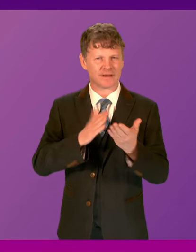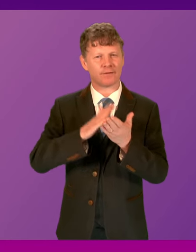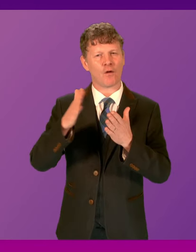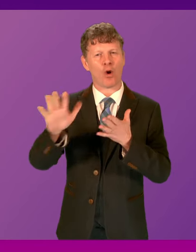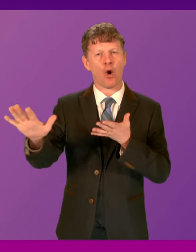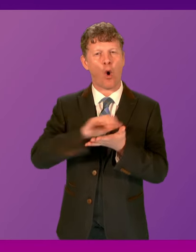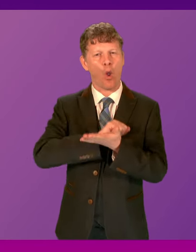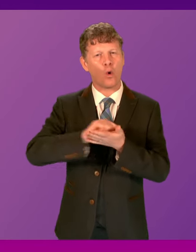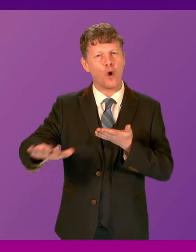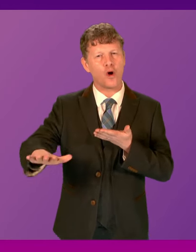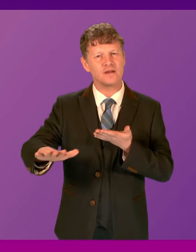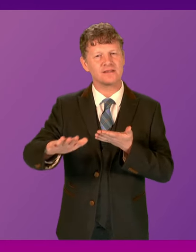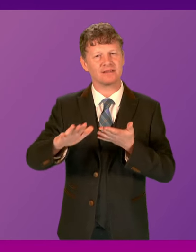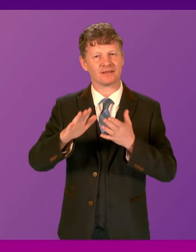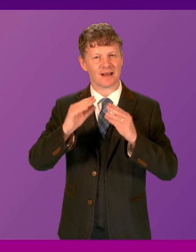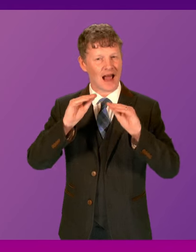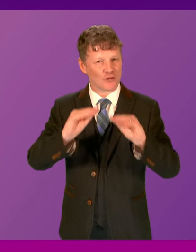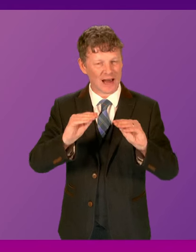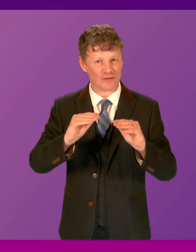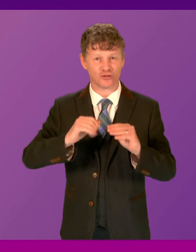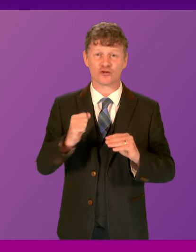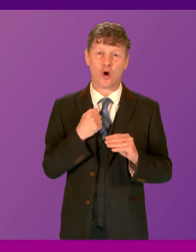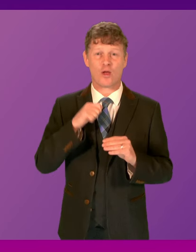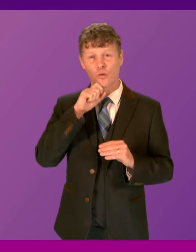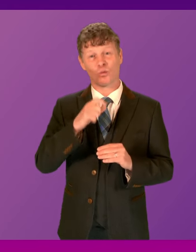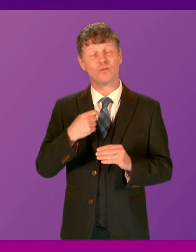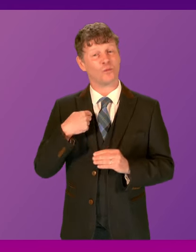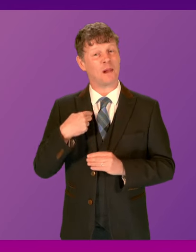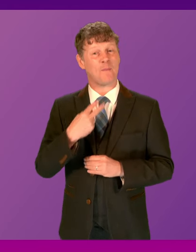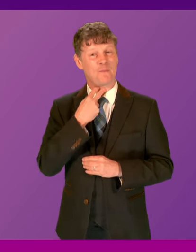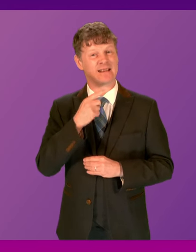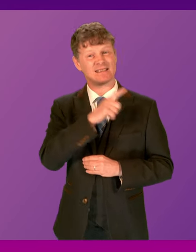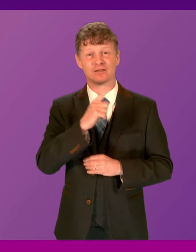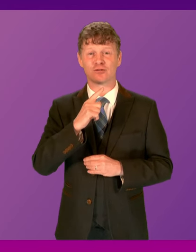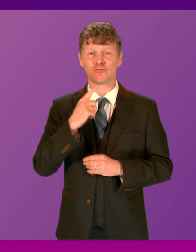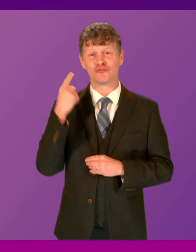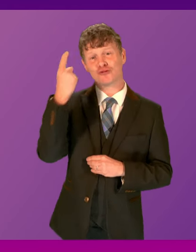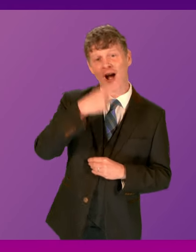Scotland will miss Henry’s charm, his integrity and his resolution,